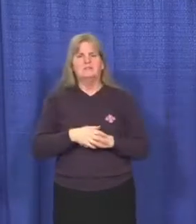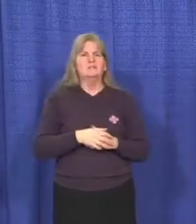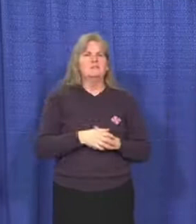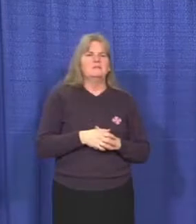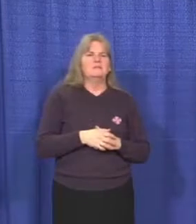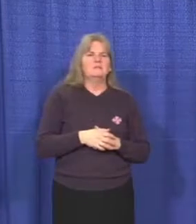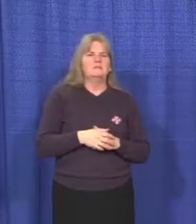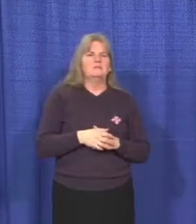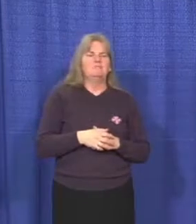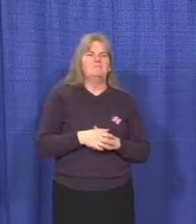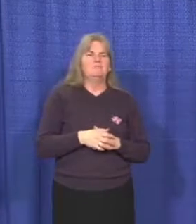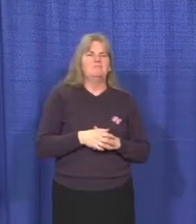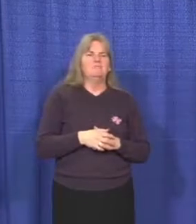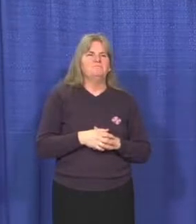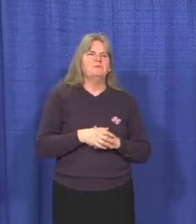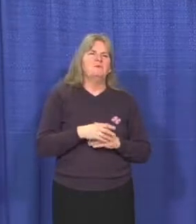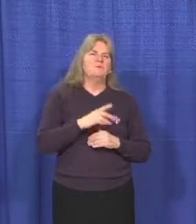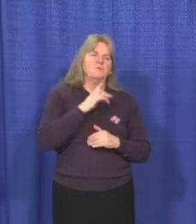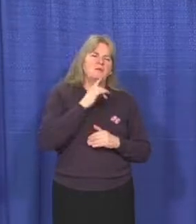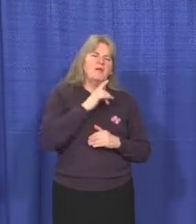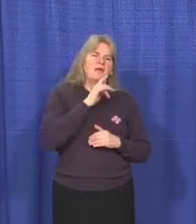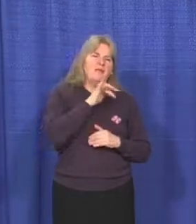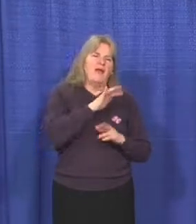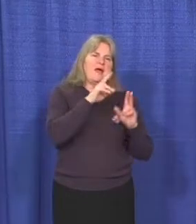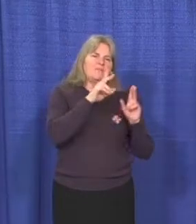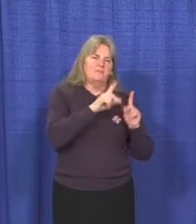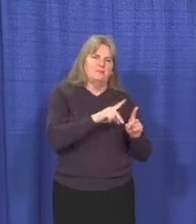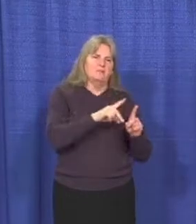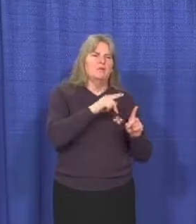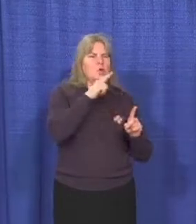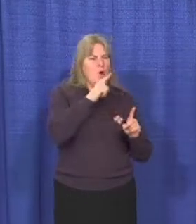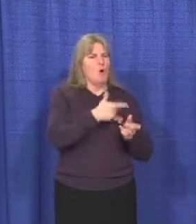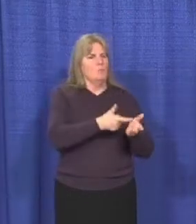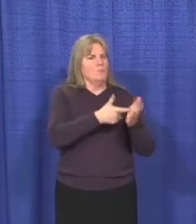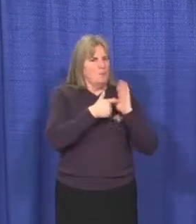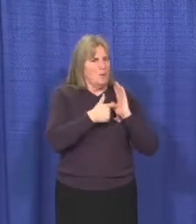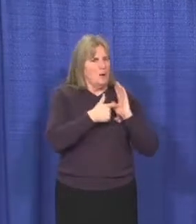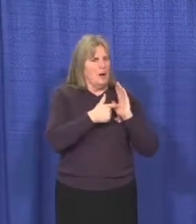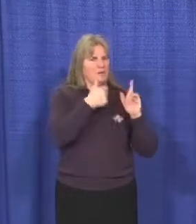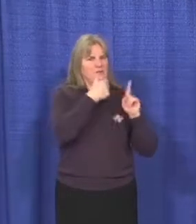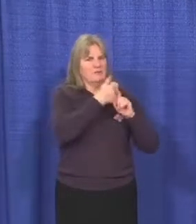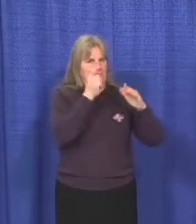It was someone that was not required to be in